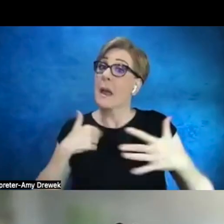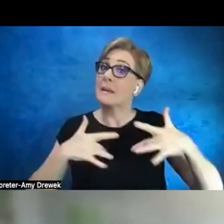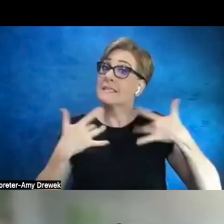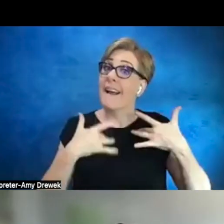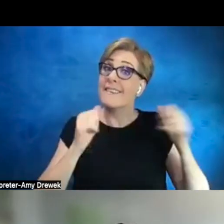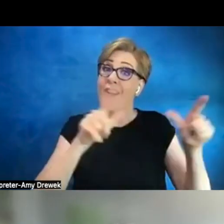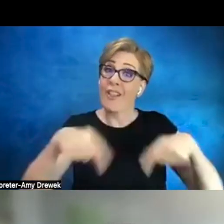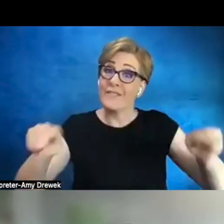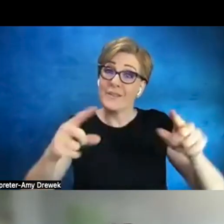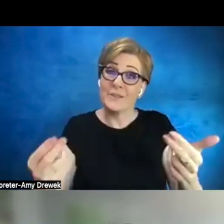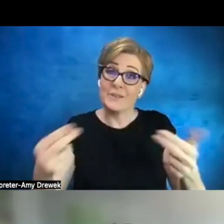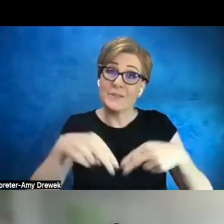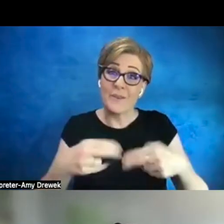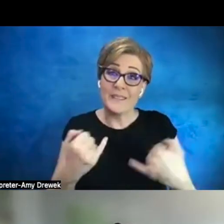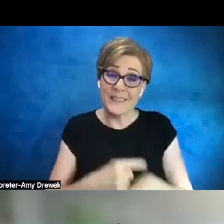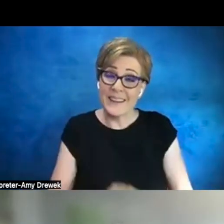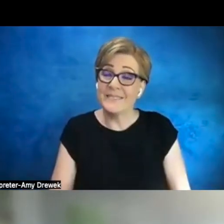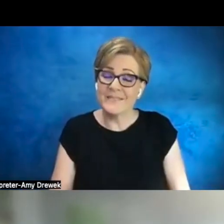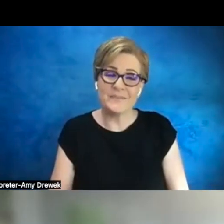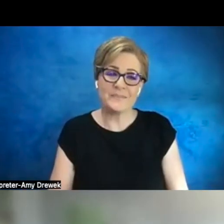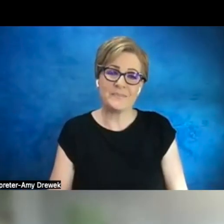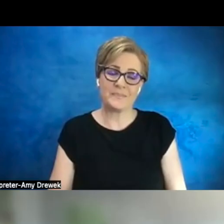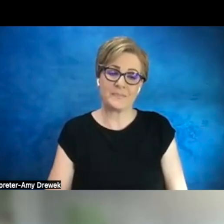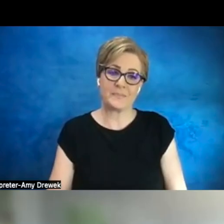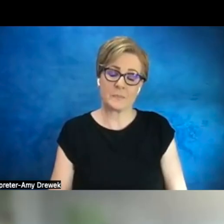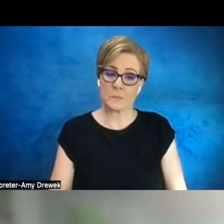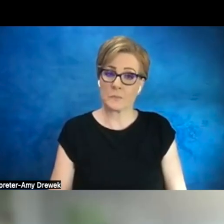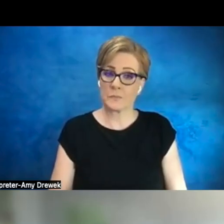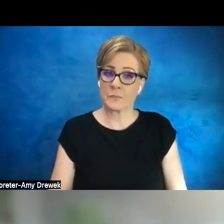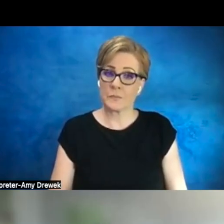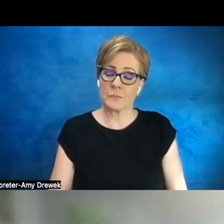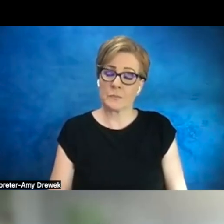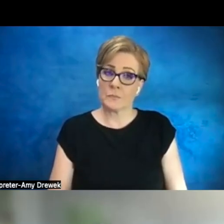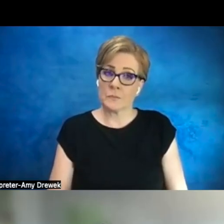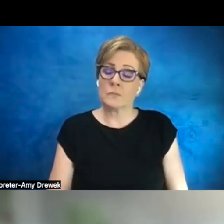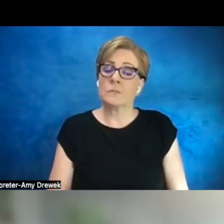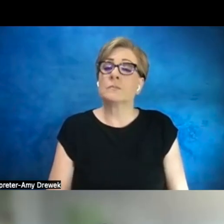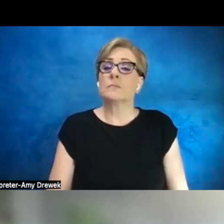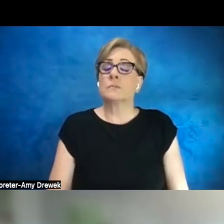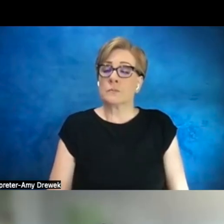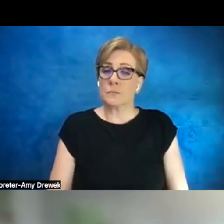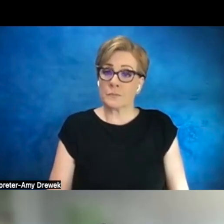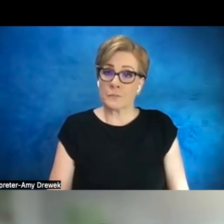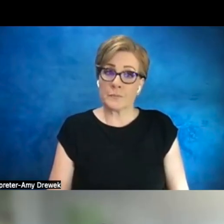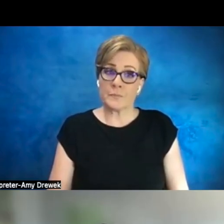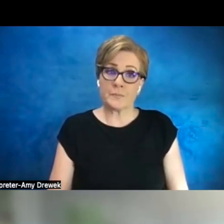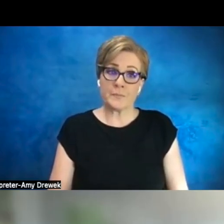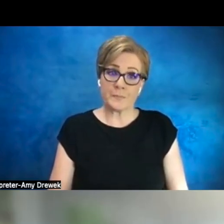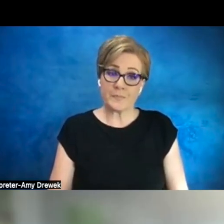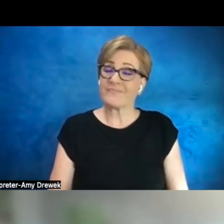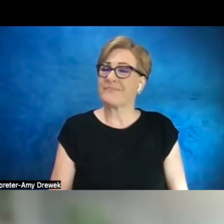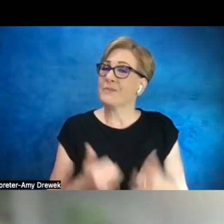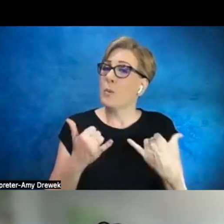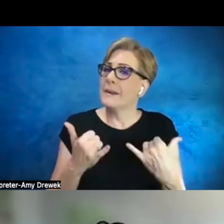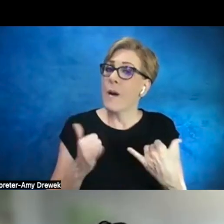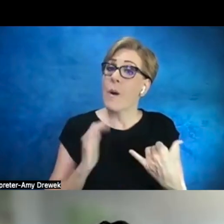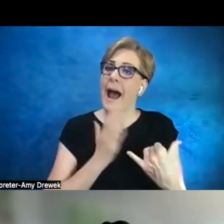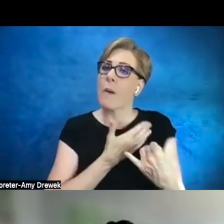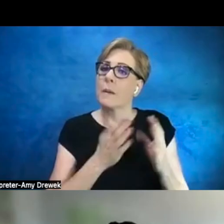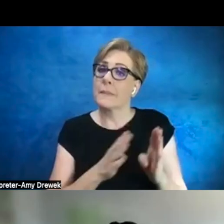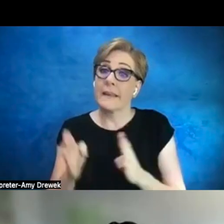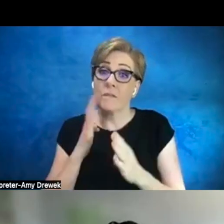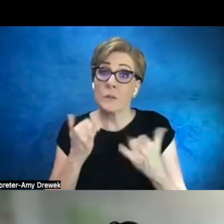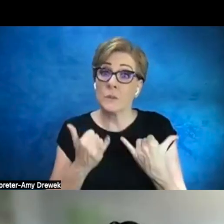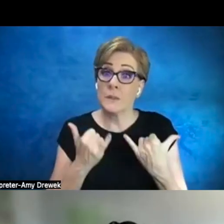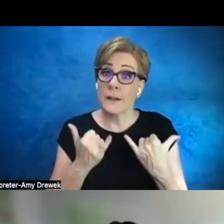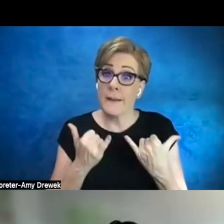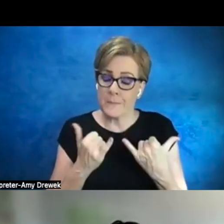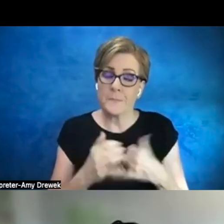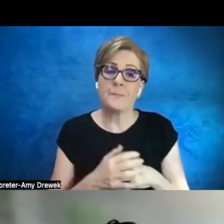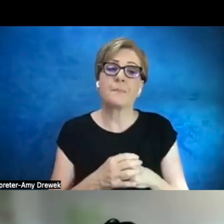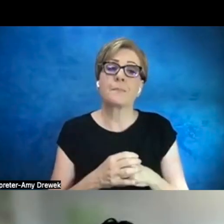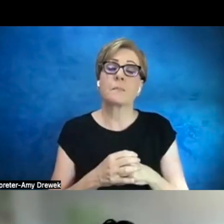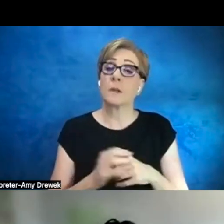Thank you so much for joining. Moving to our agenda, I introduced